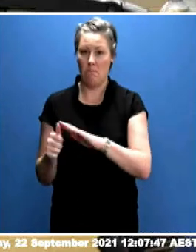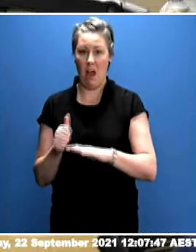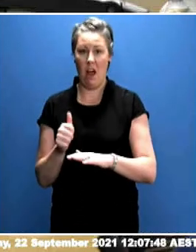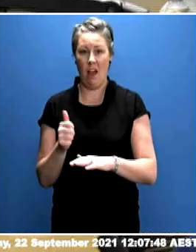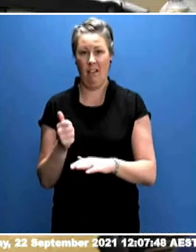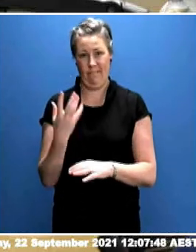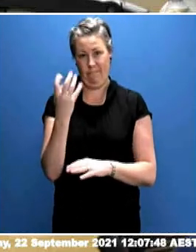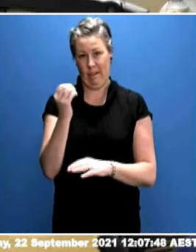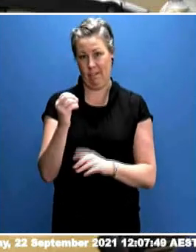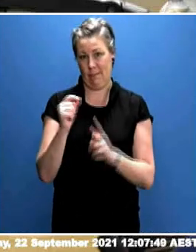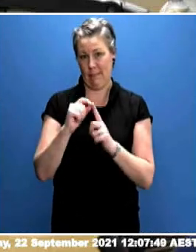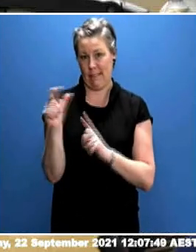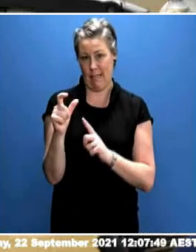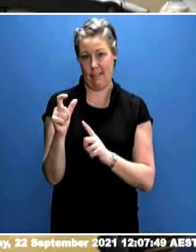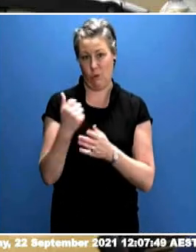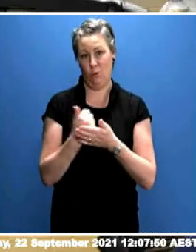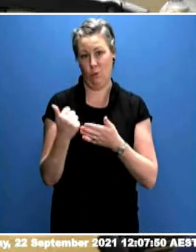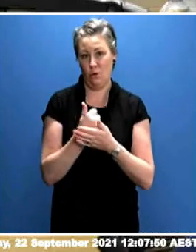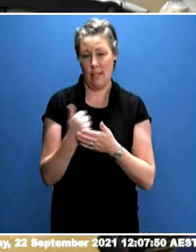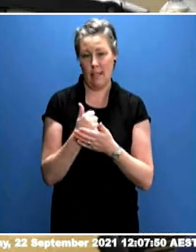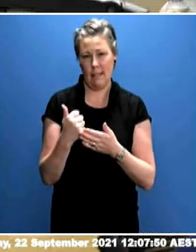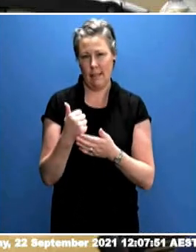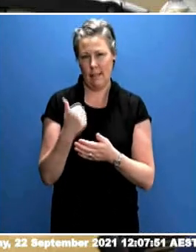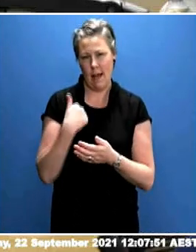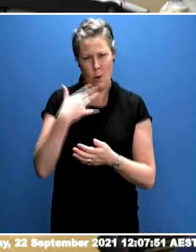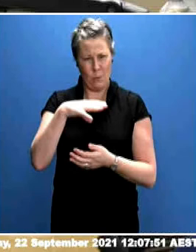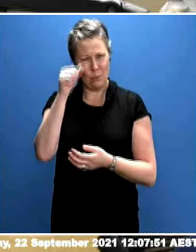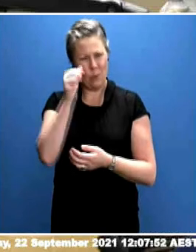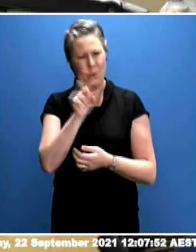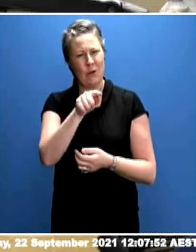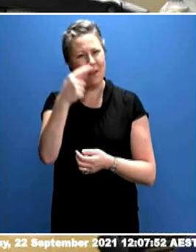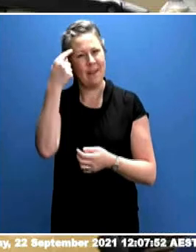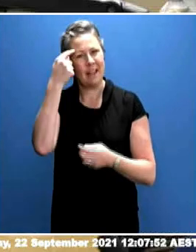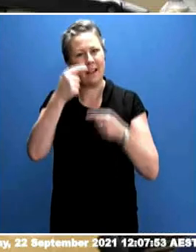I'm interested to know if you have experience or what your views are about